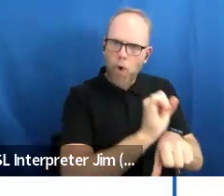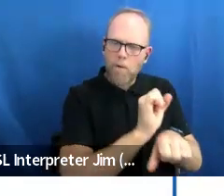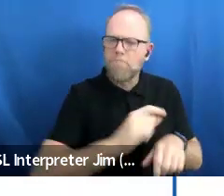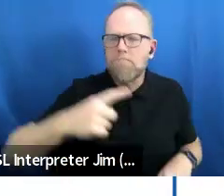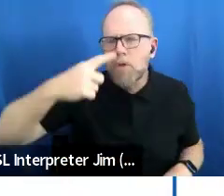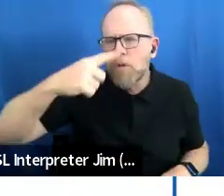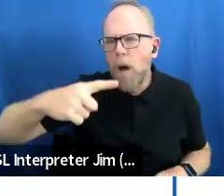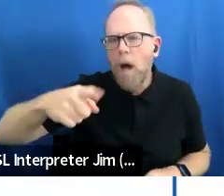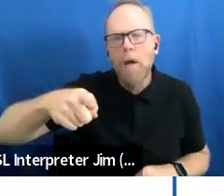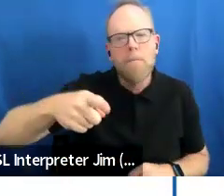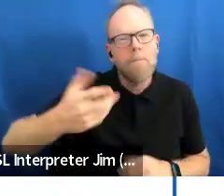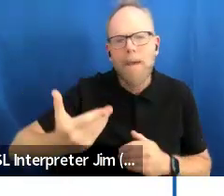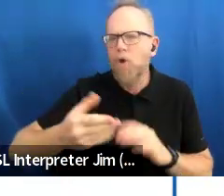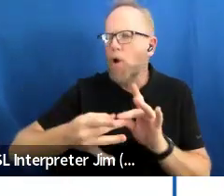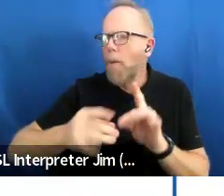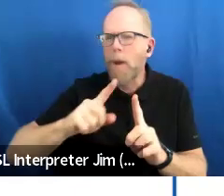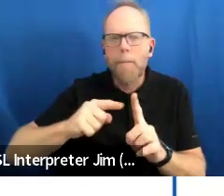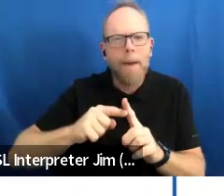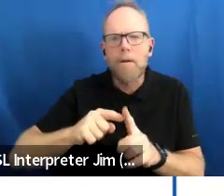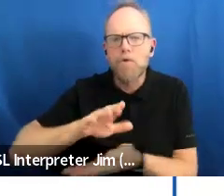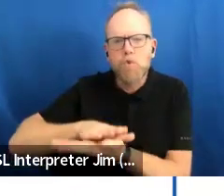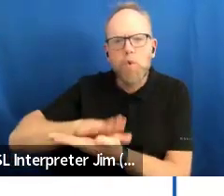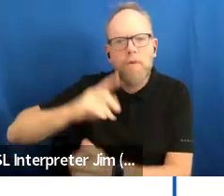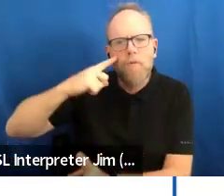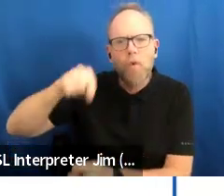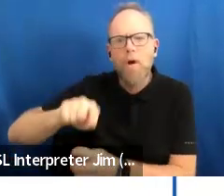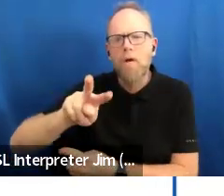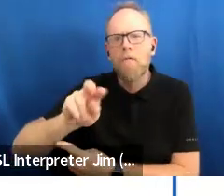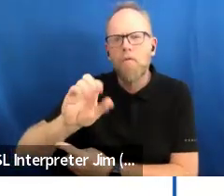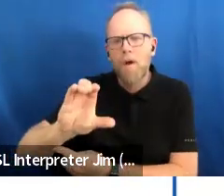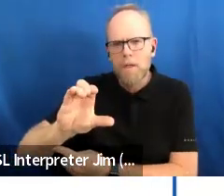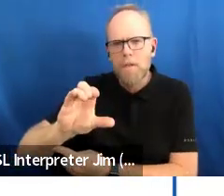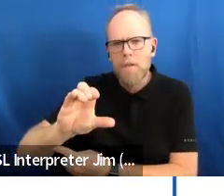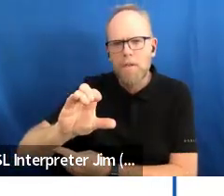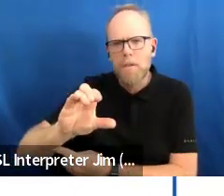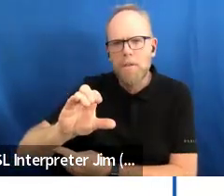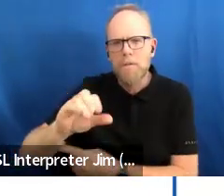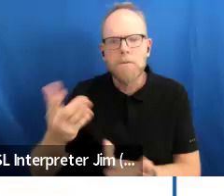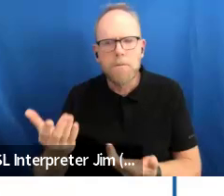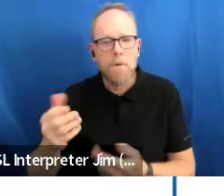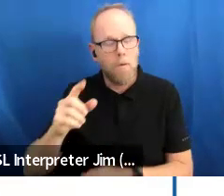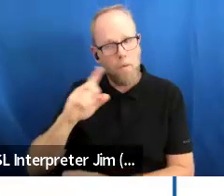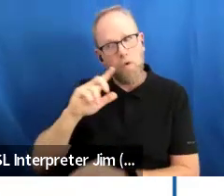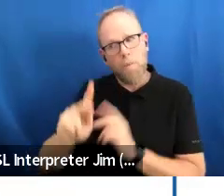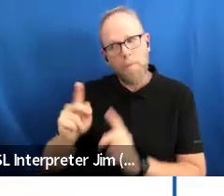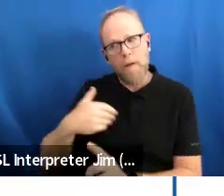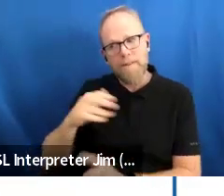schools that can help people with disabilities find areas of interest that can turn into